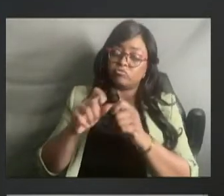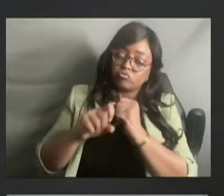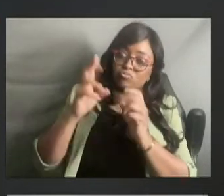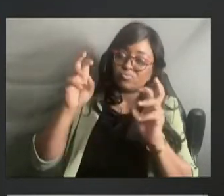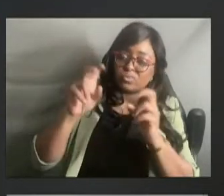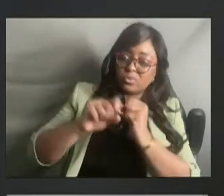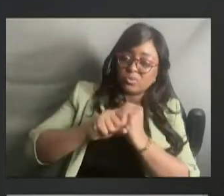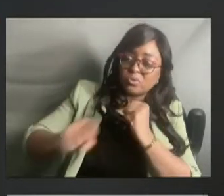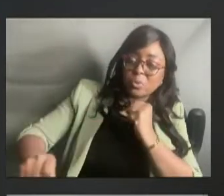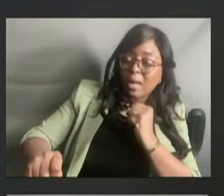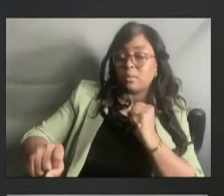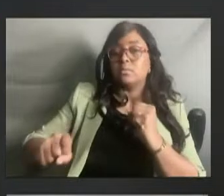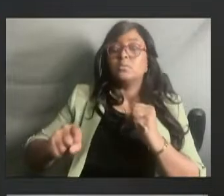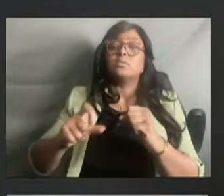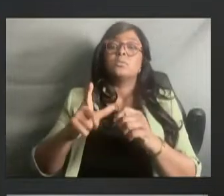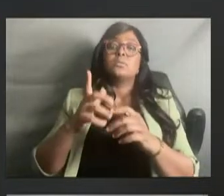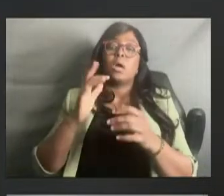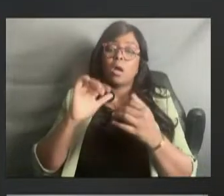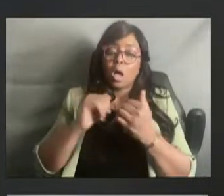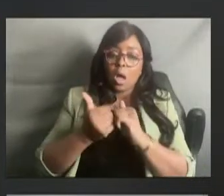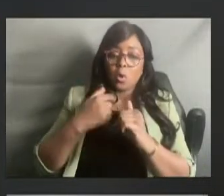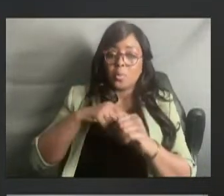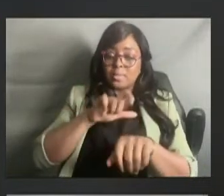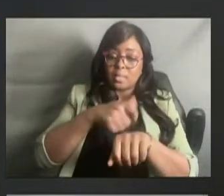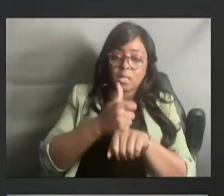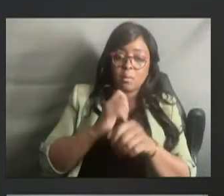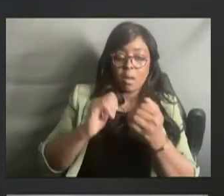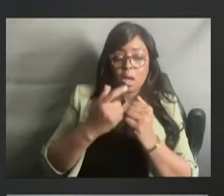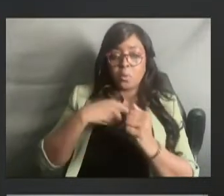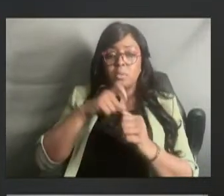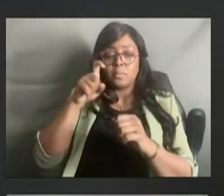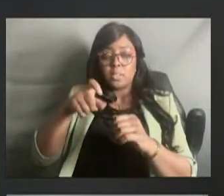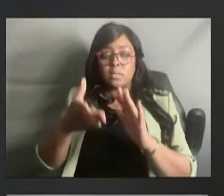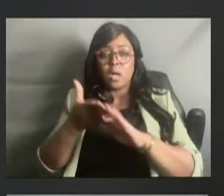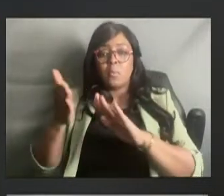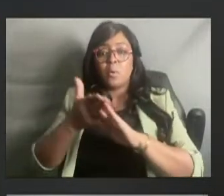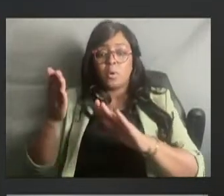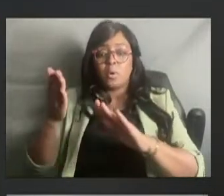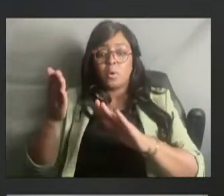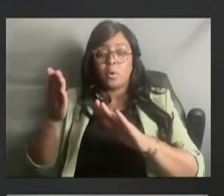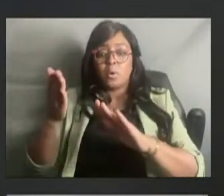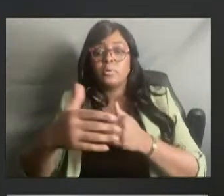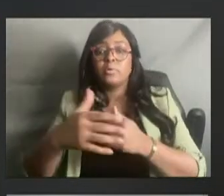stretched thin, and they are particularly based on the way